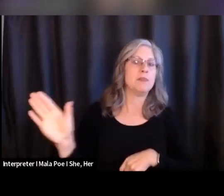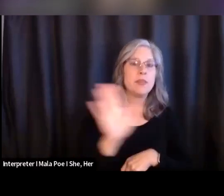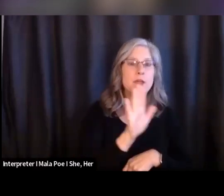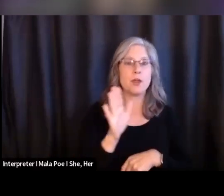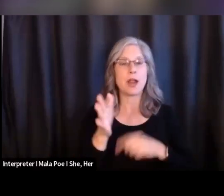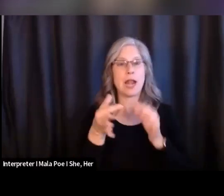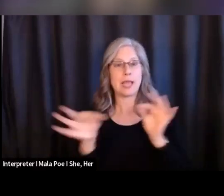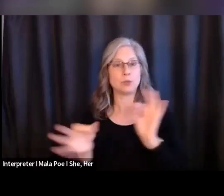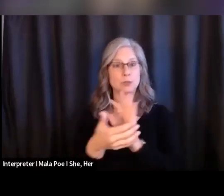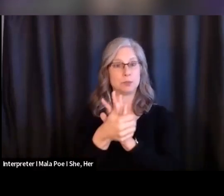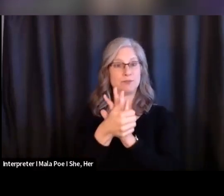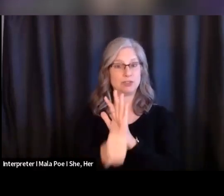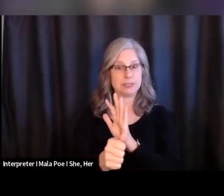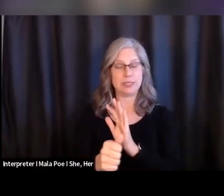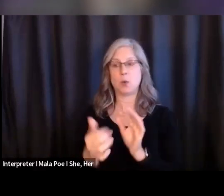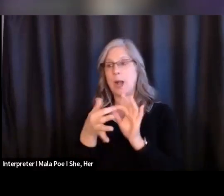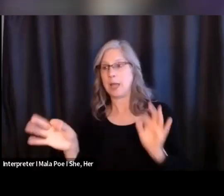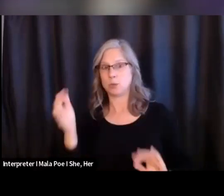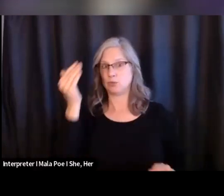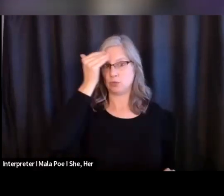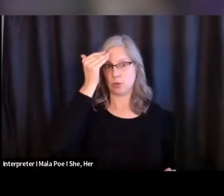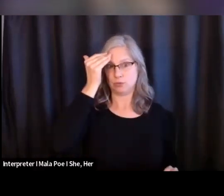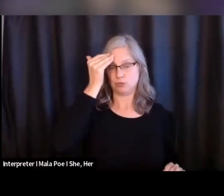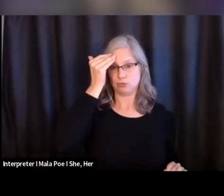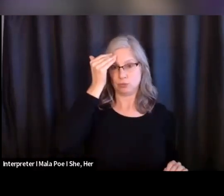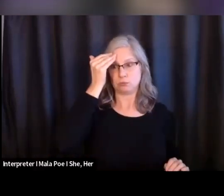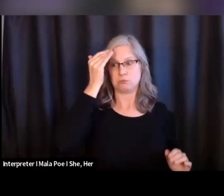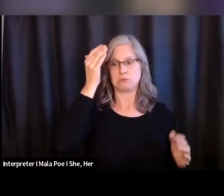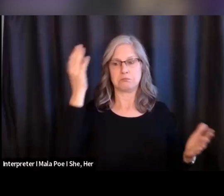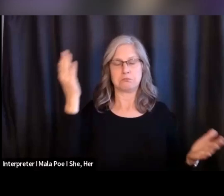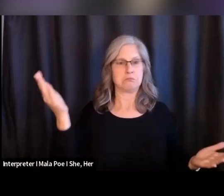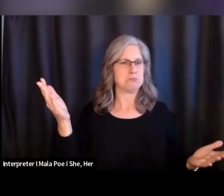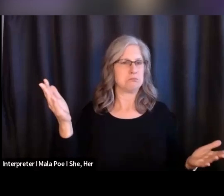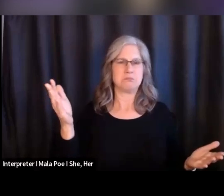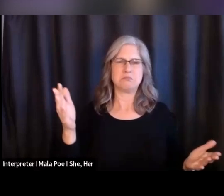or their language knowledge, then you don't fully get around the fact that,